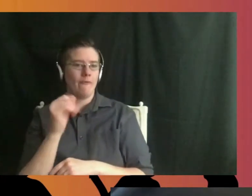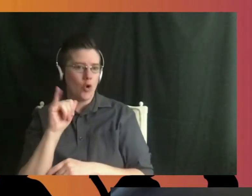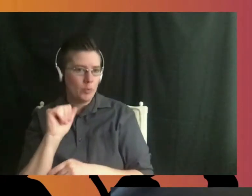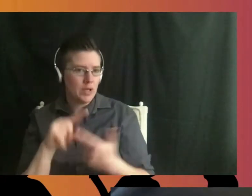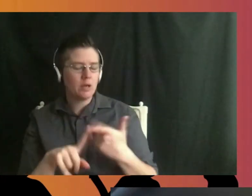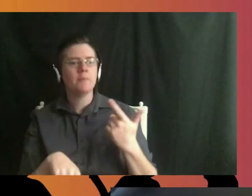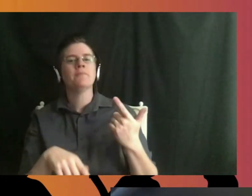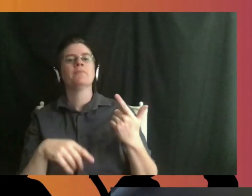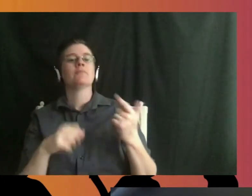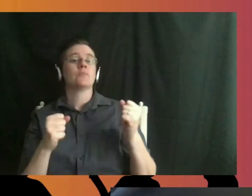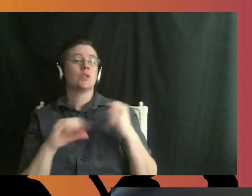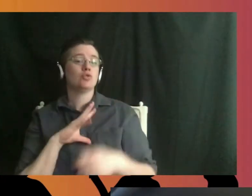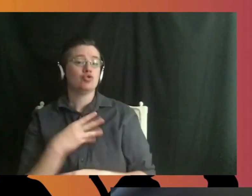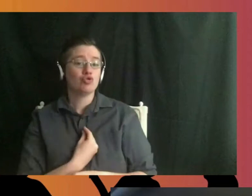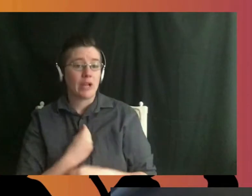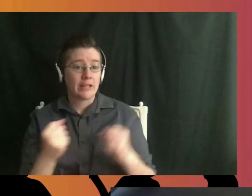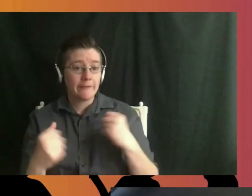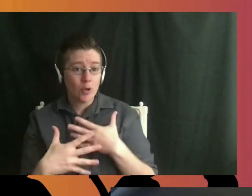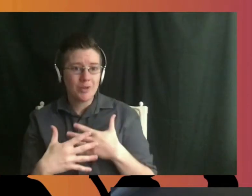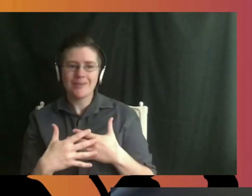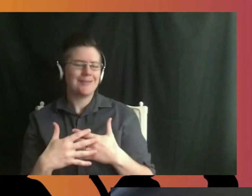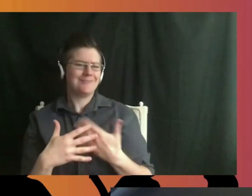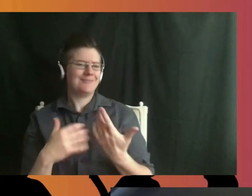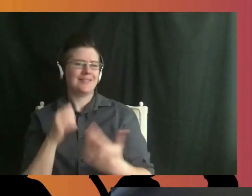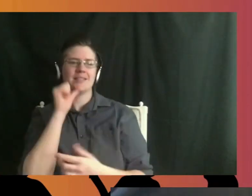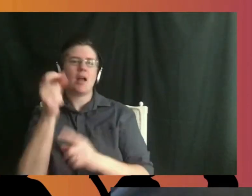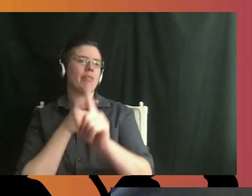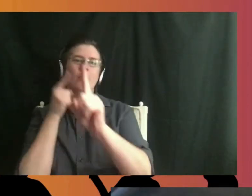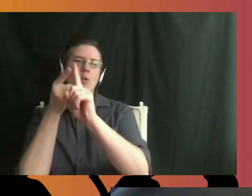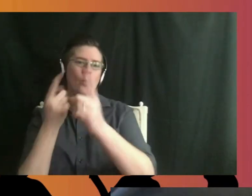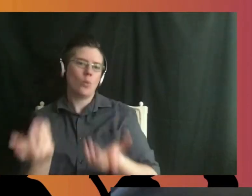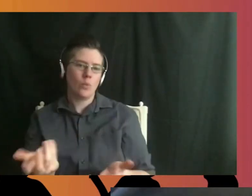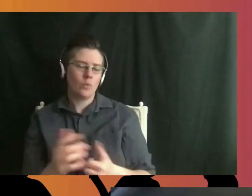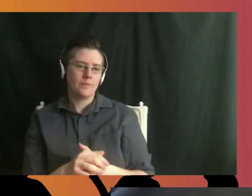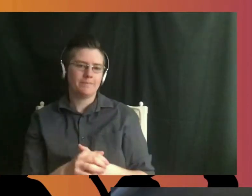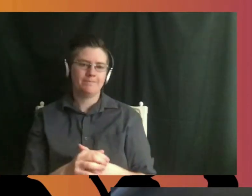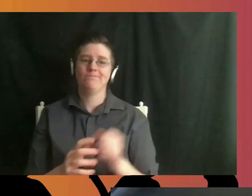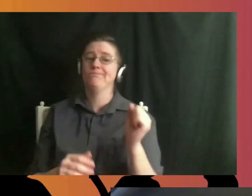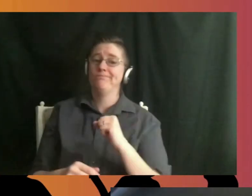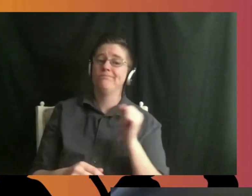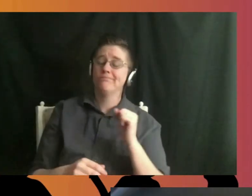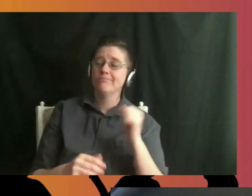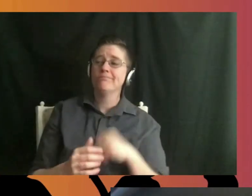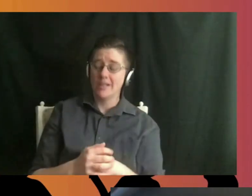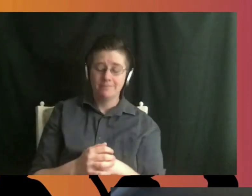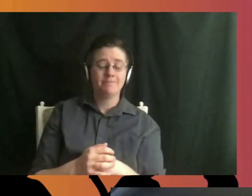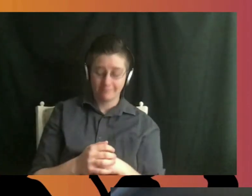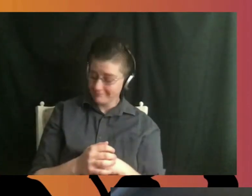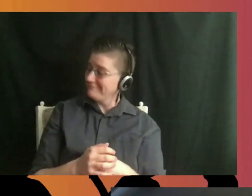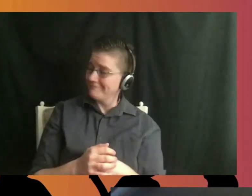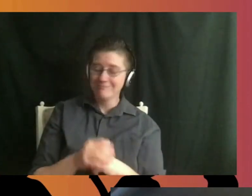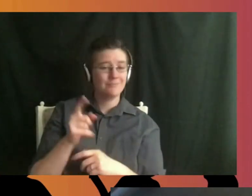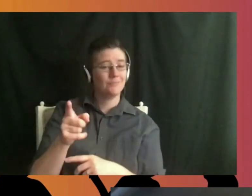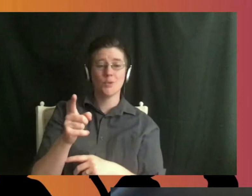our mission and our goal yep yep you you took the words right out of my mouth with that one